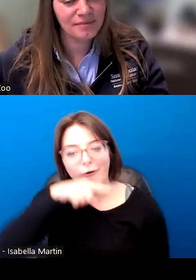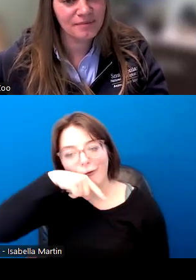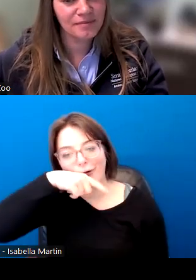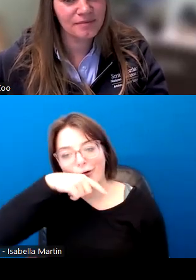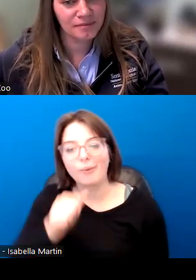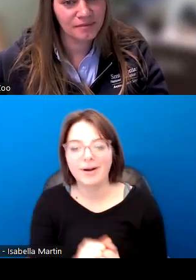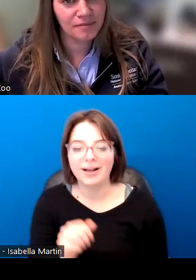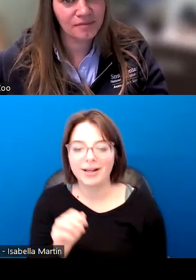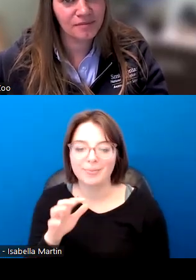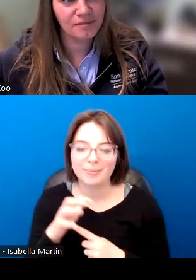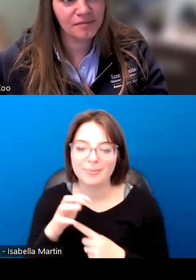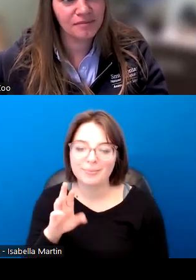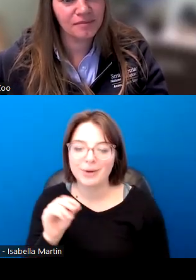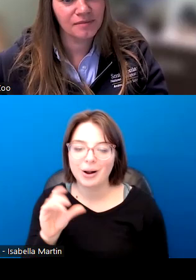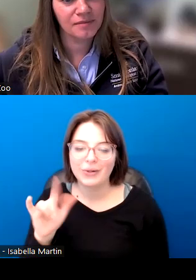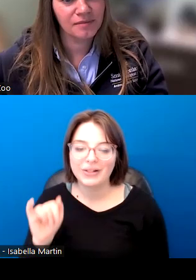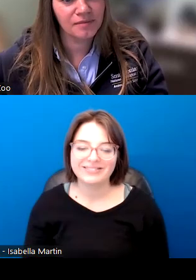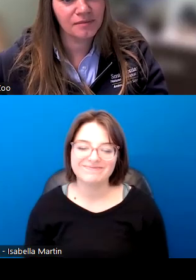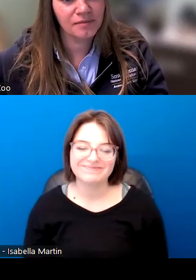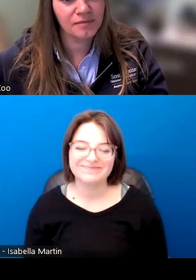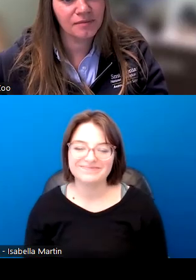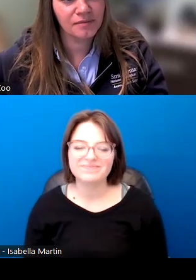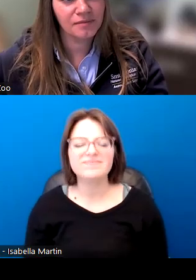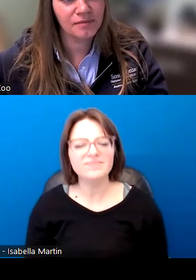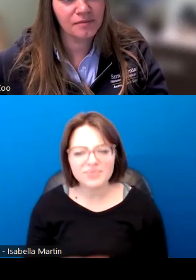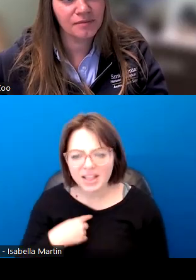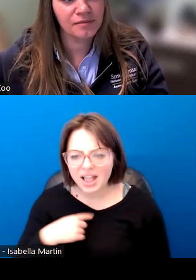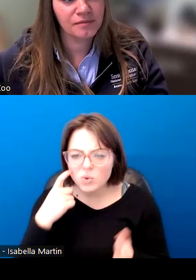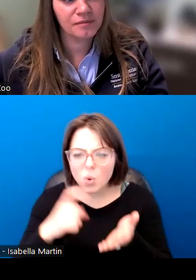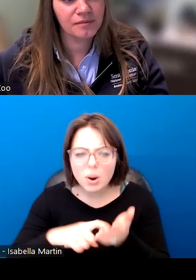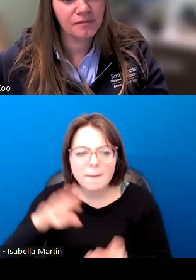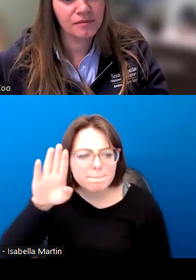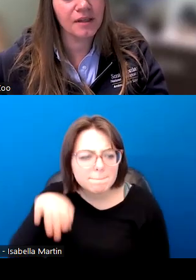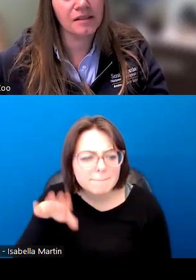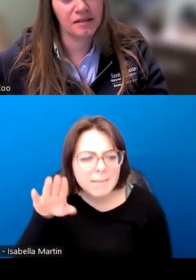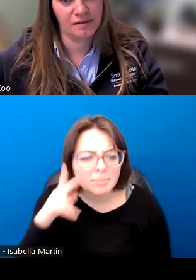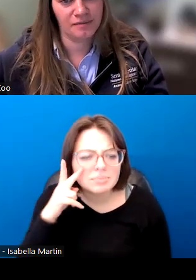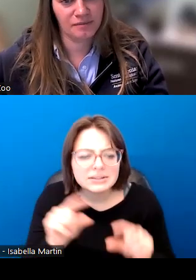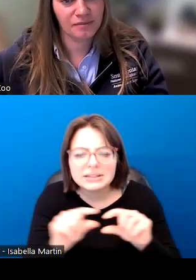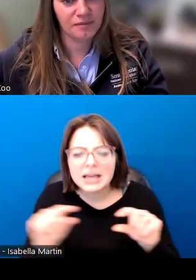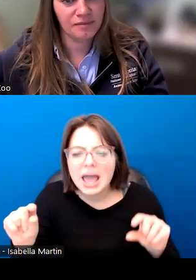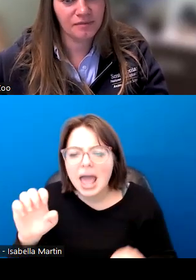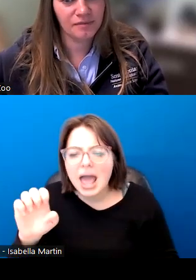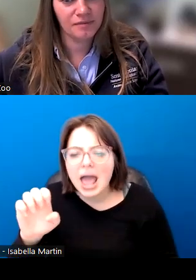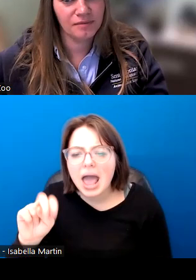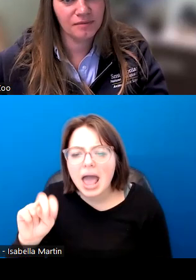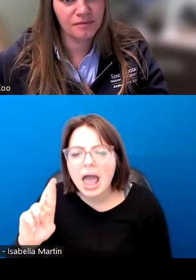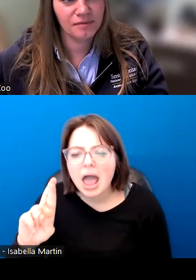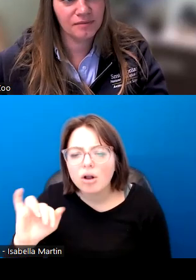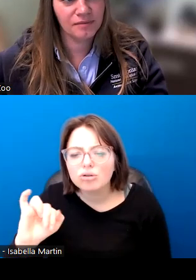bottom of that diet sheet it mentioned enrichment allotment. >>Erin: Yes. >>Shellie: Here that very last line and I think